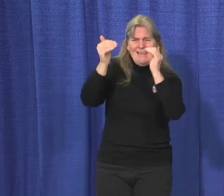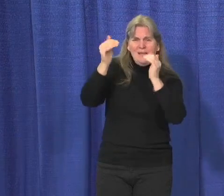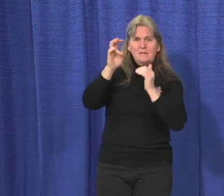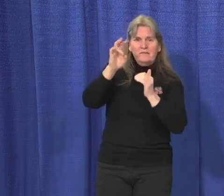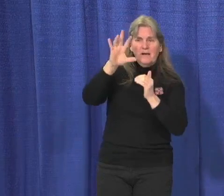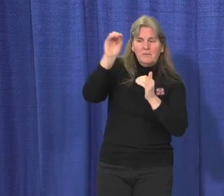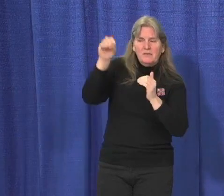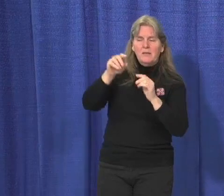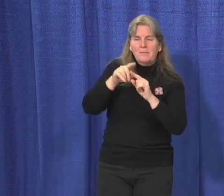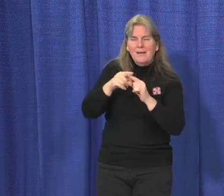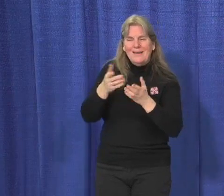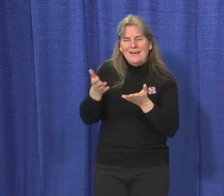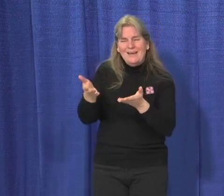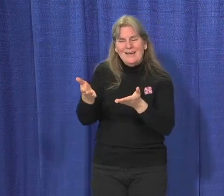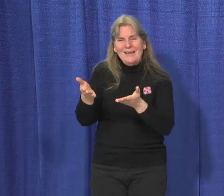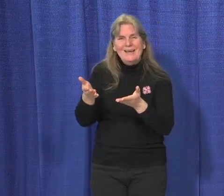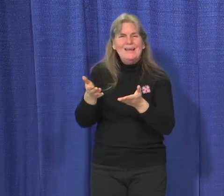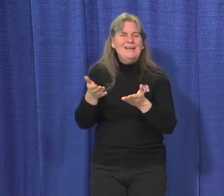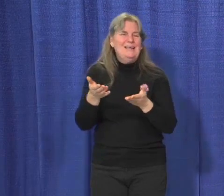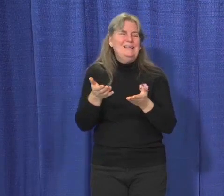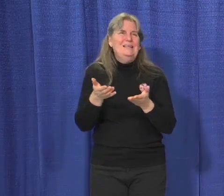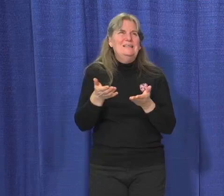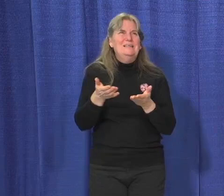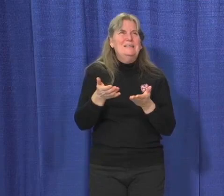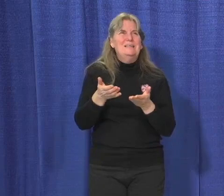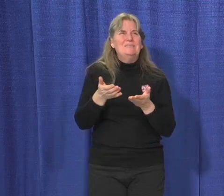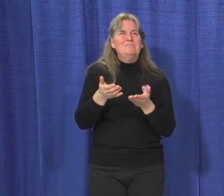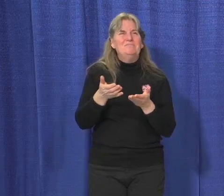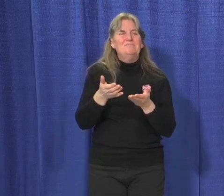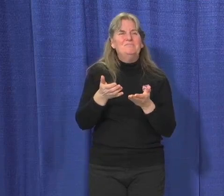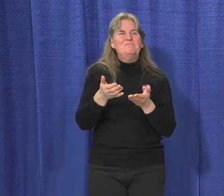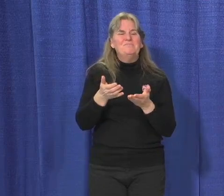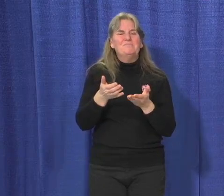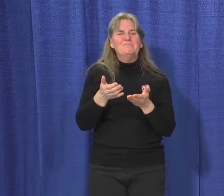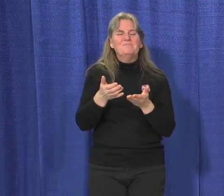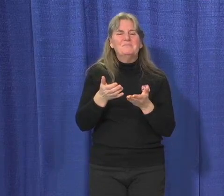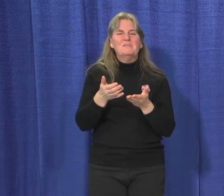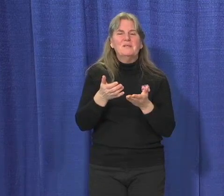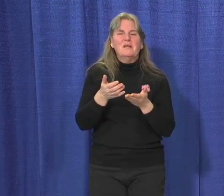that good level. It's not so much Catholic global